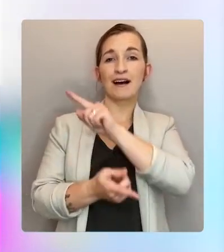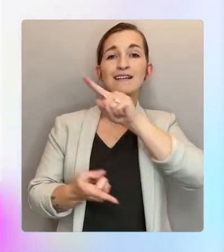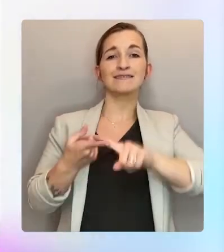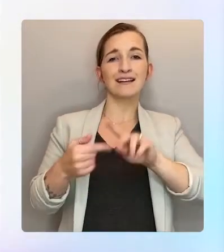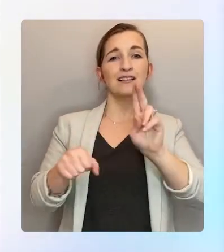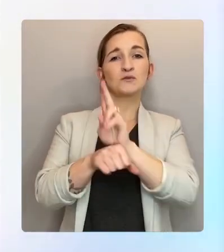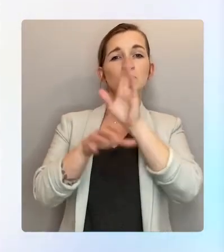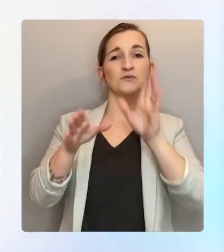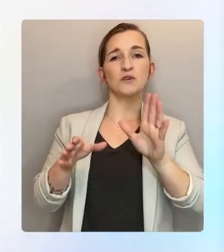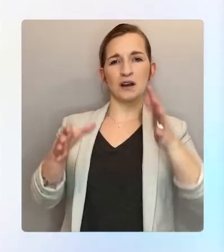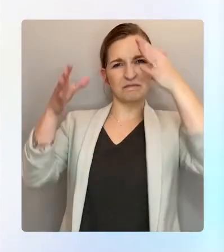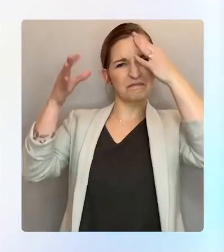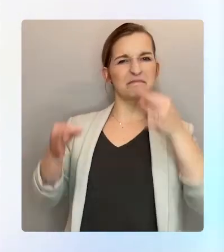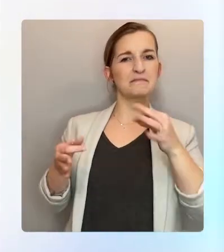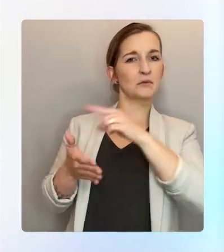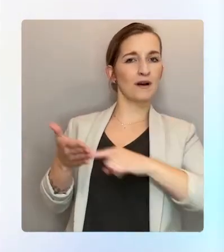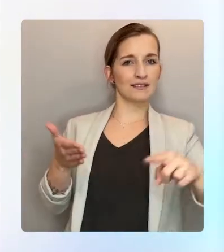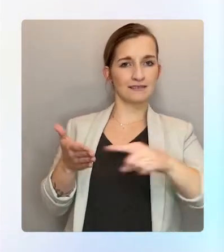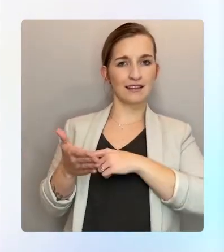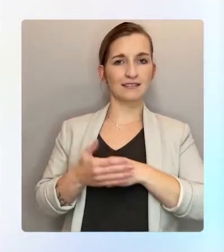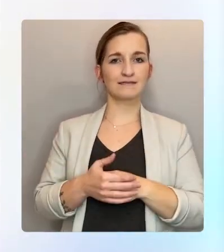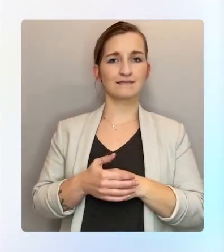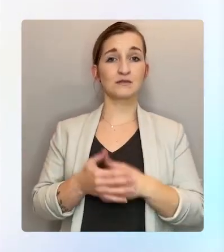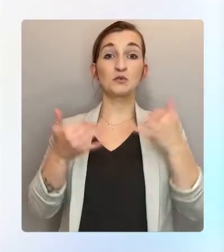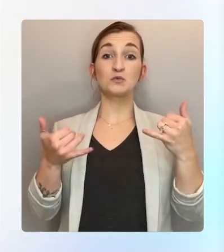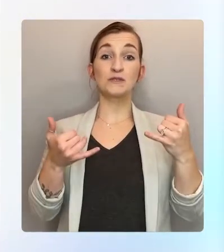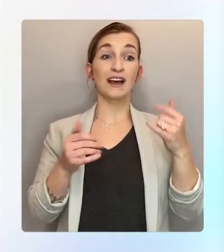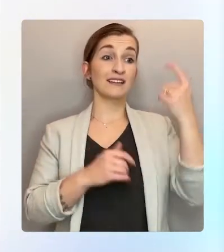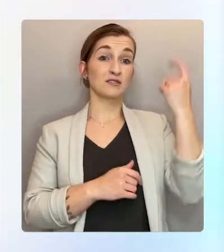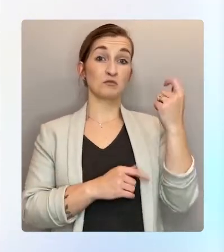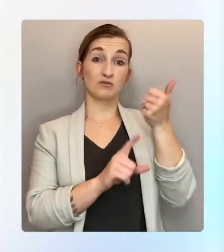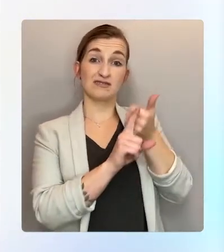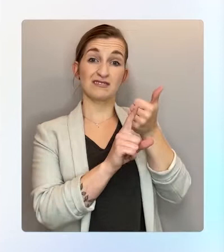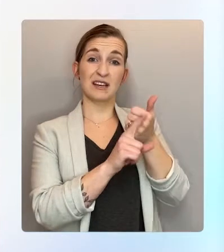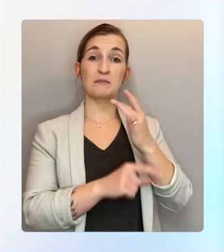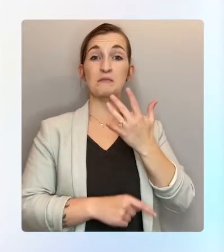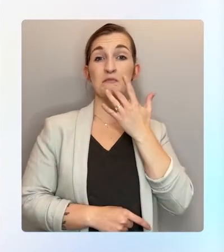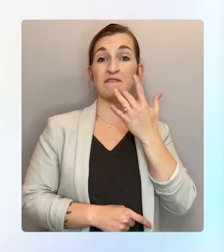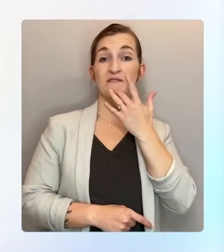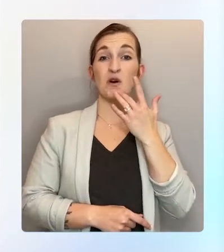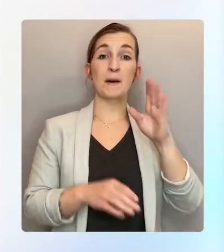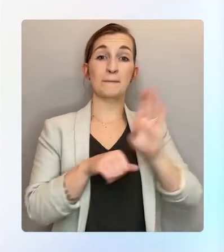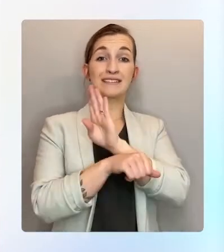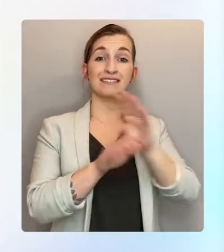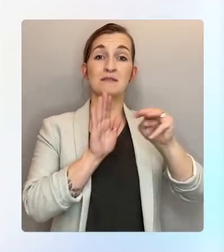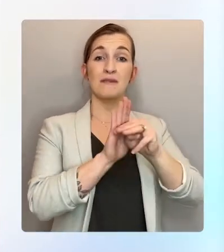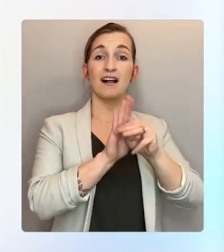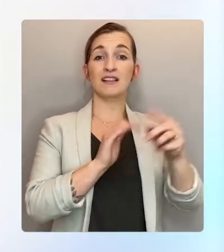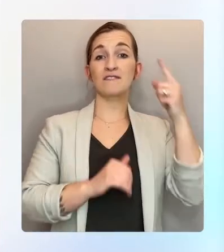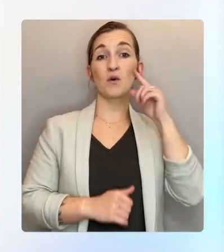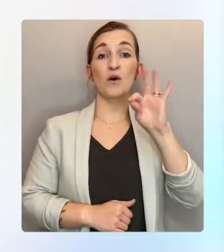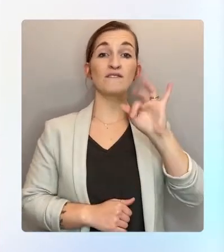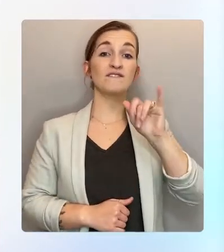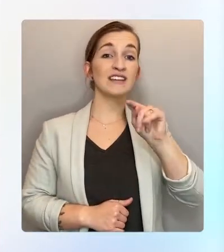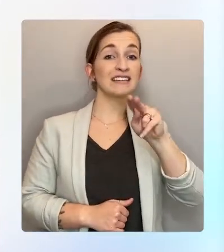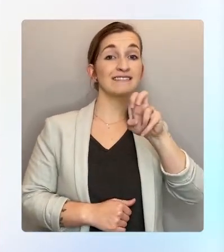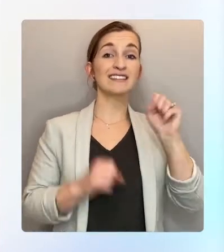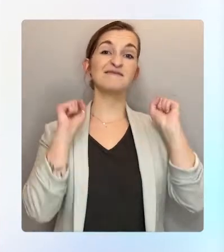Today, subscriptions are a preferred business model among fitness and social apps, but many more kinds